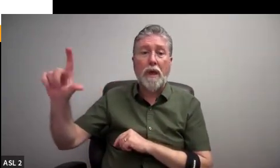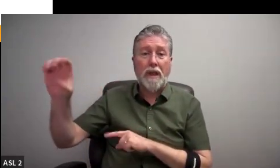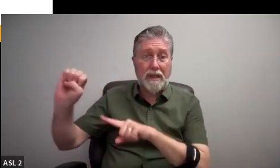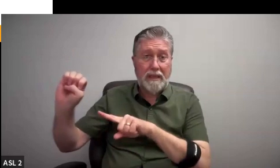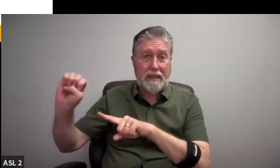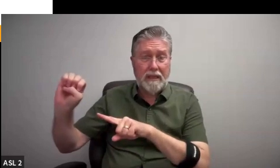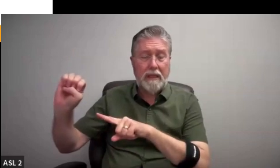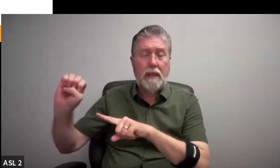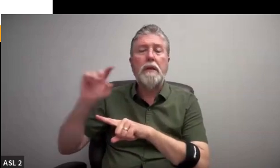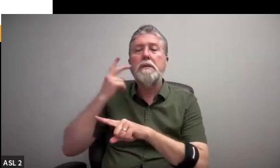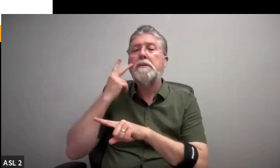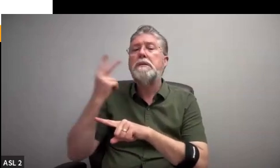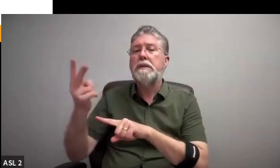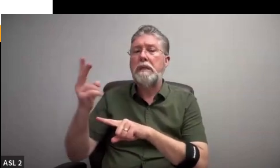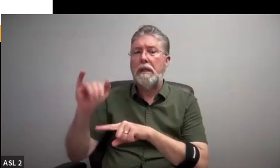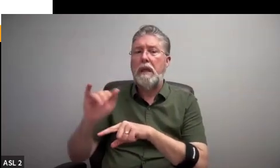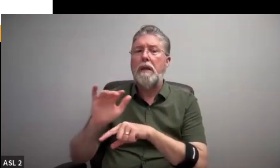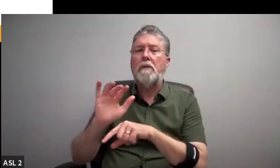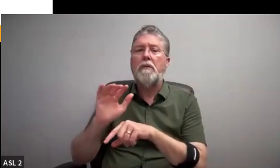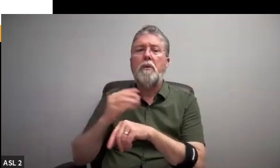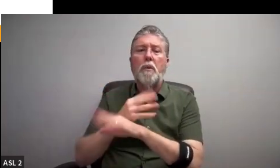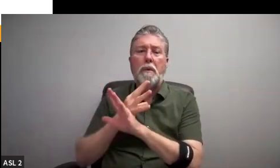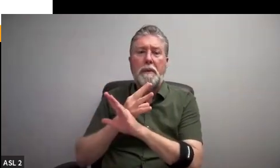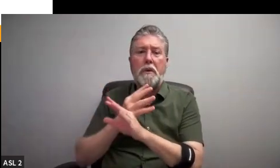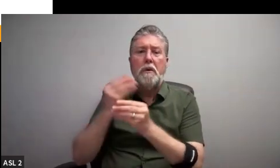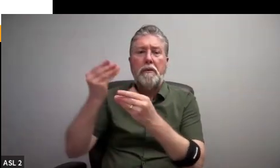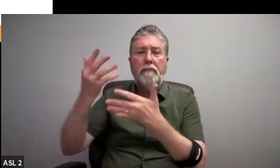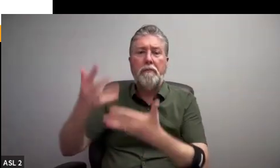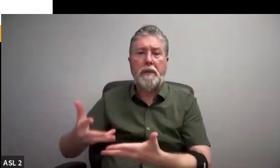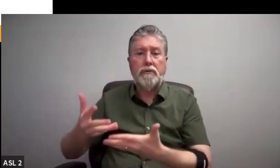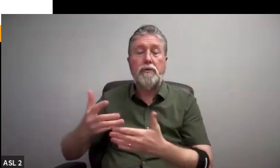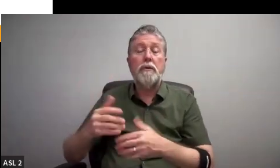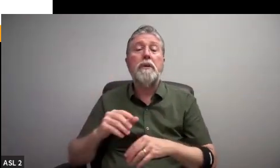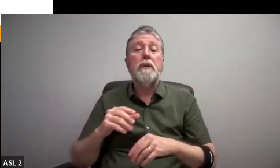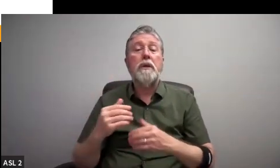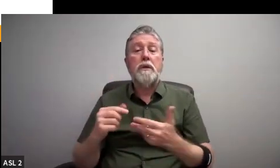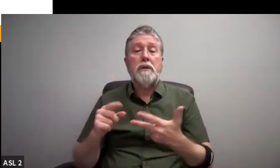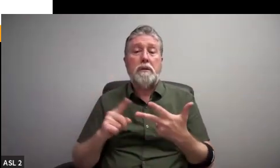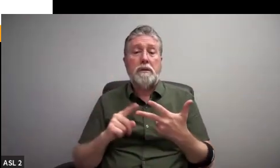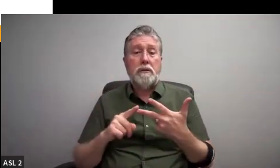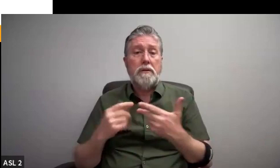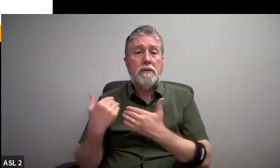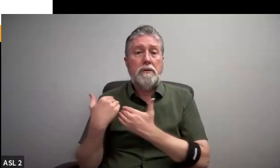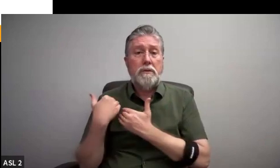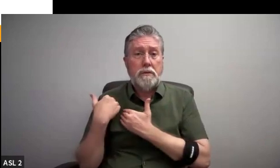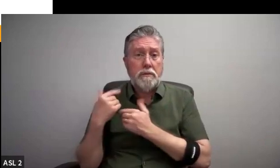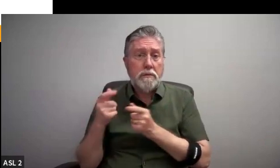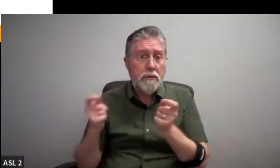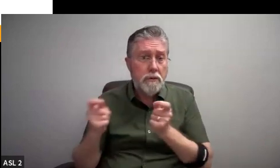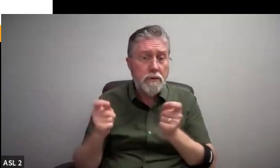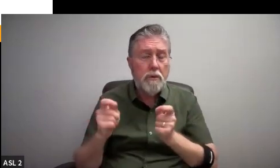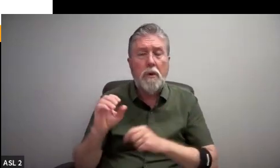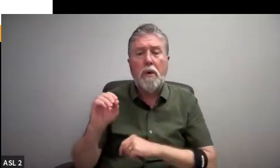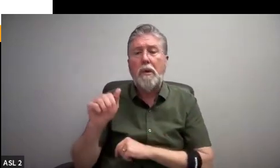to view the webinar materials. Stewardship and oversight of OAA programs support the aging